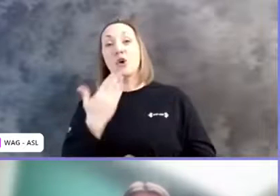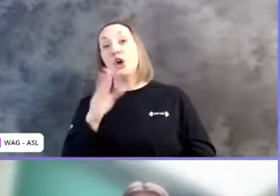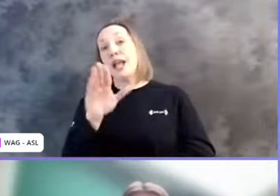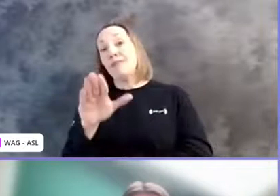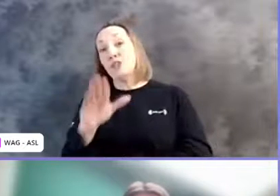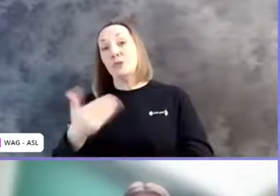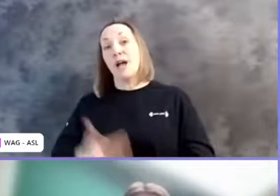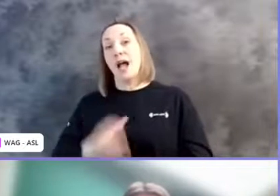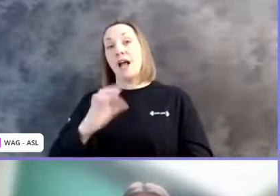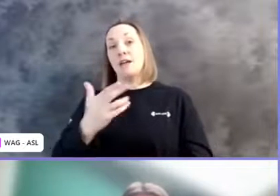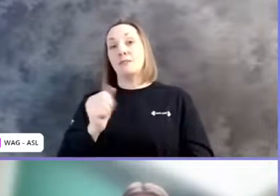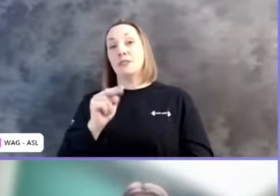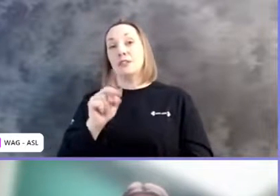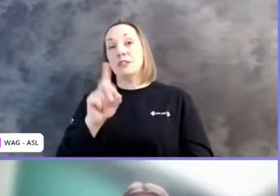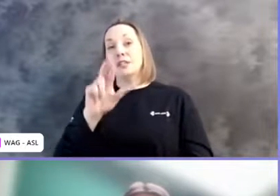And let's finish up with Chandra Carney.